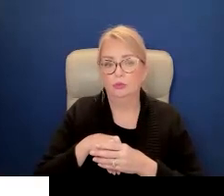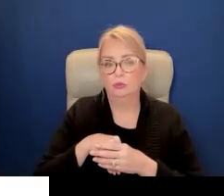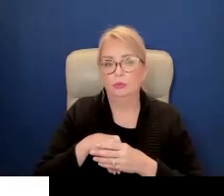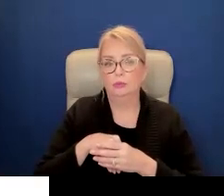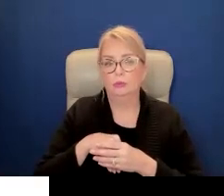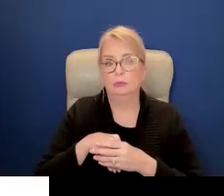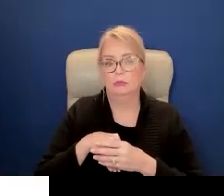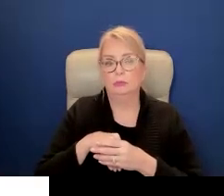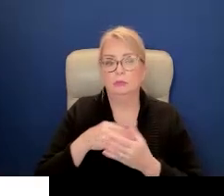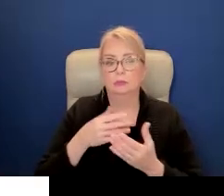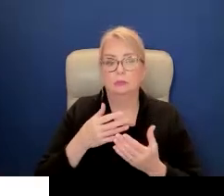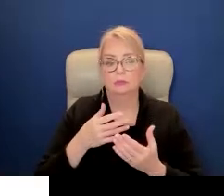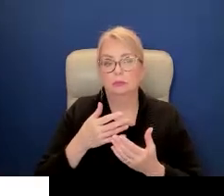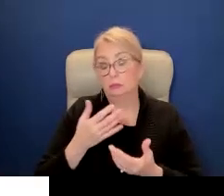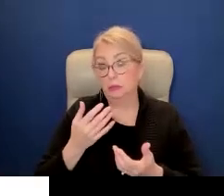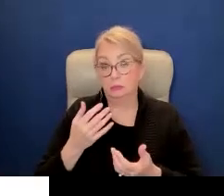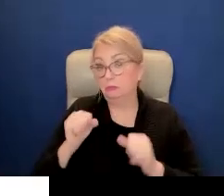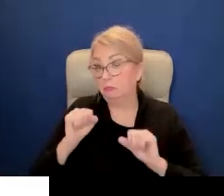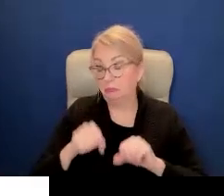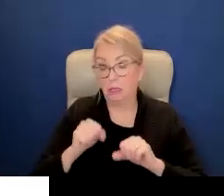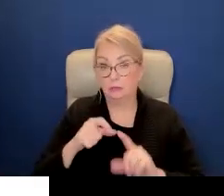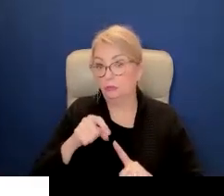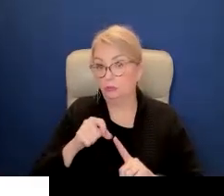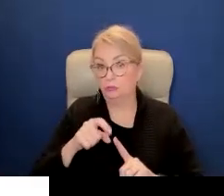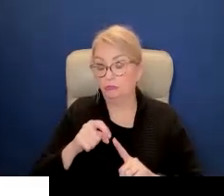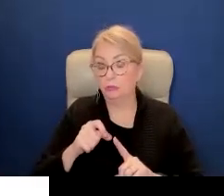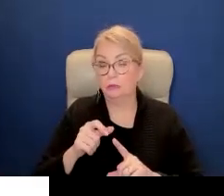a conversation, somebody who suffered domestic violence by the U.S.